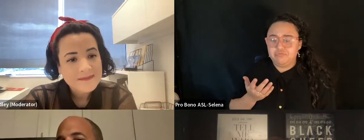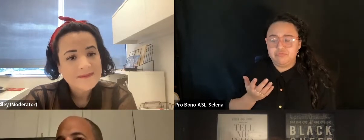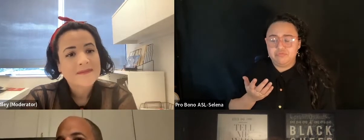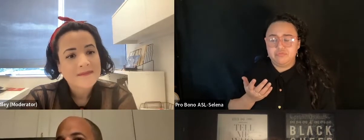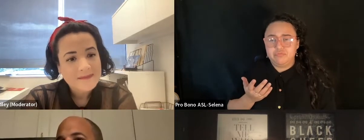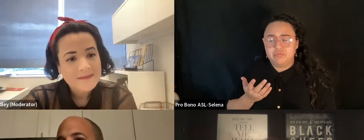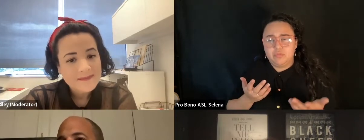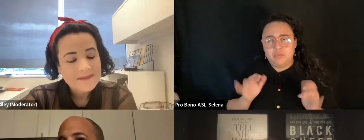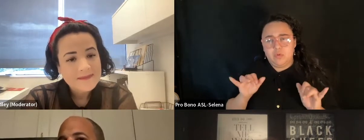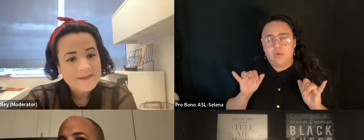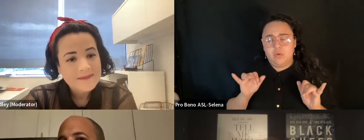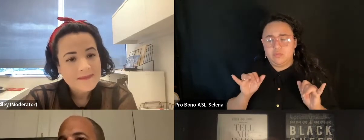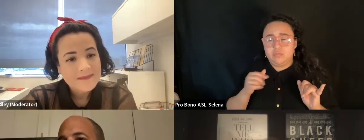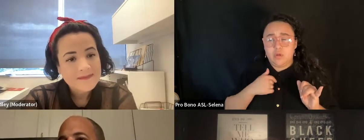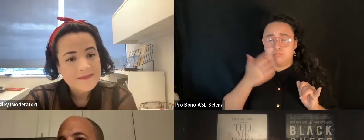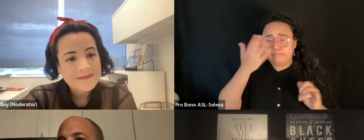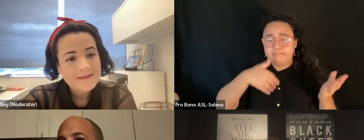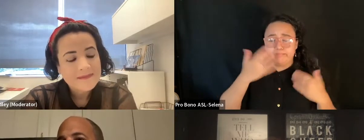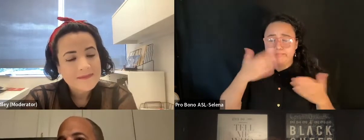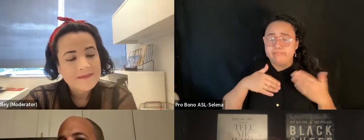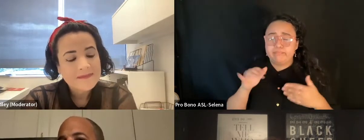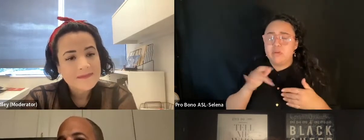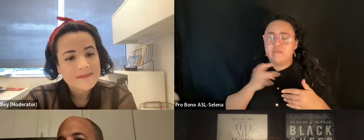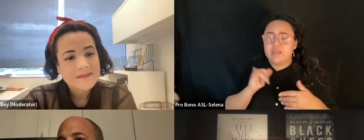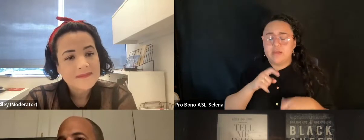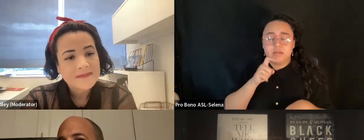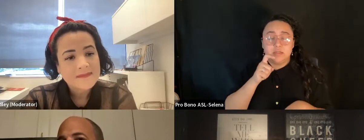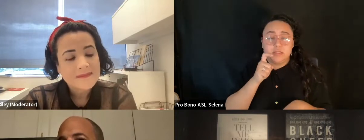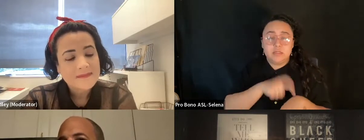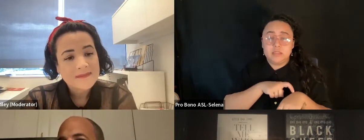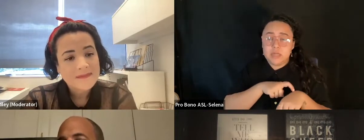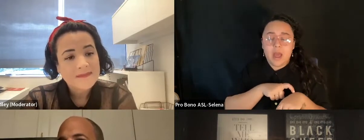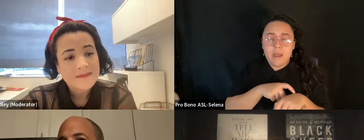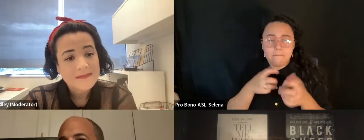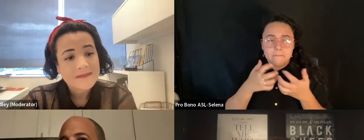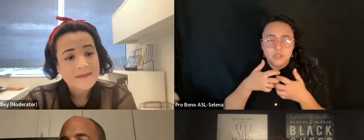It picks you up and puts you back into that time. It doesn't allow you to escape.